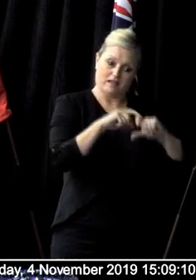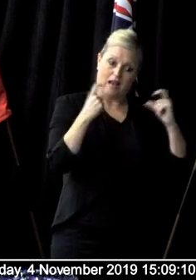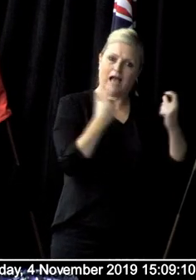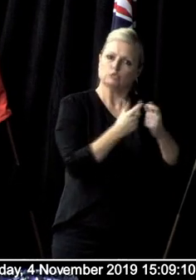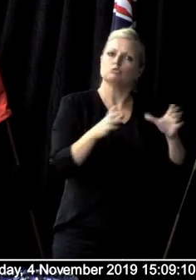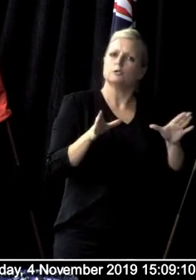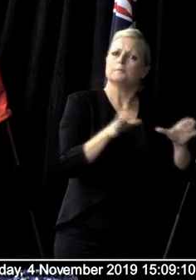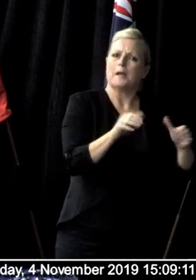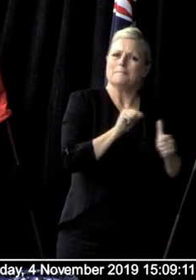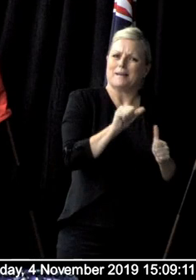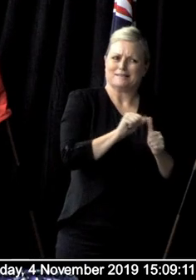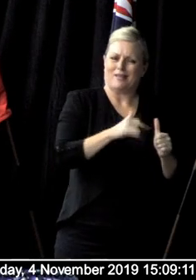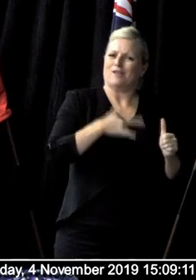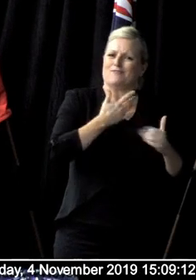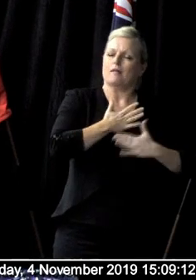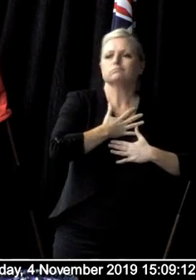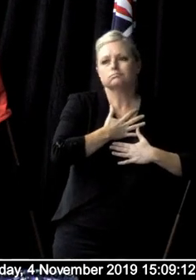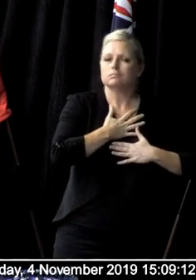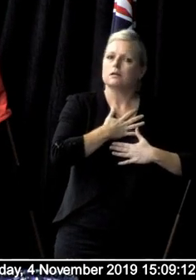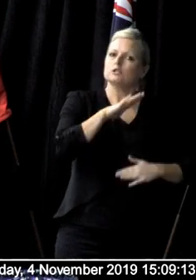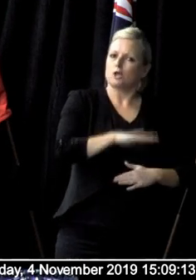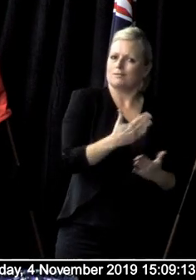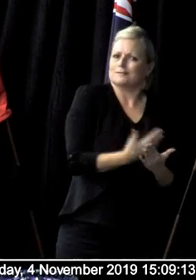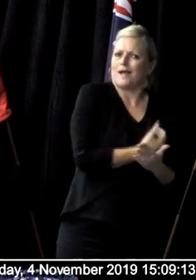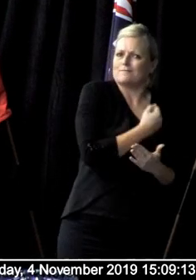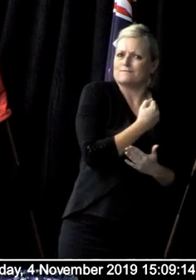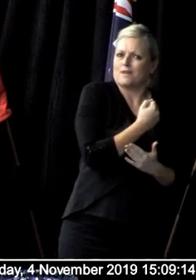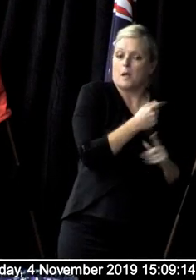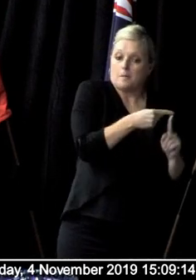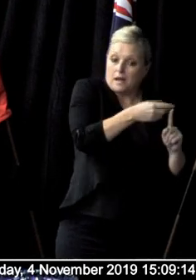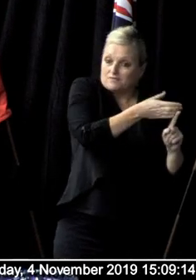communicate what has gone on during their day.